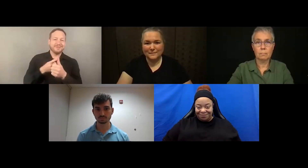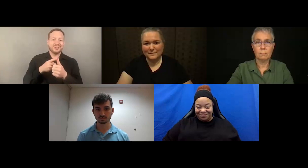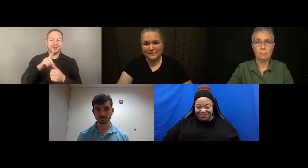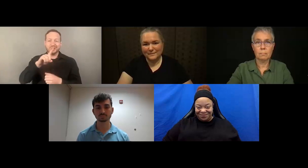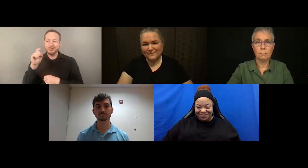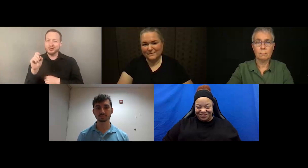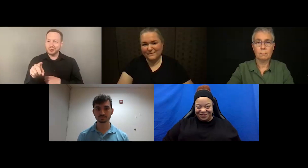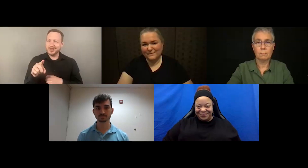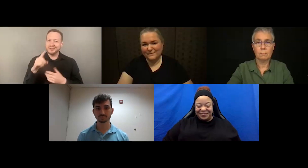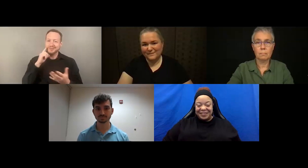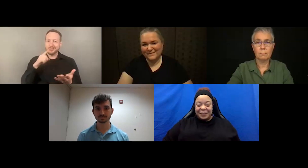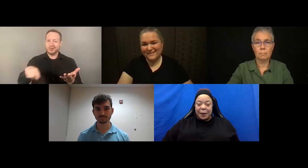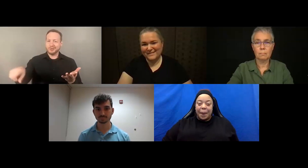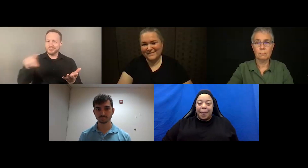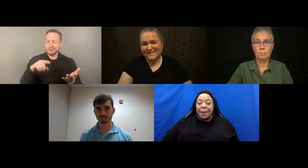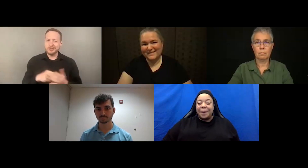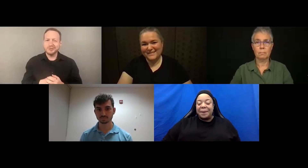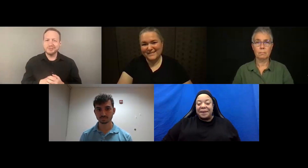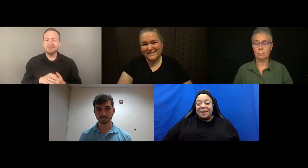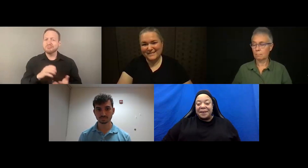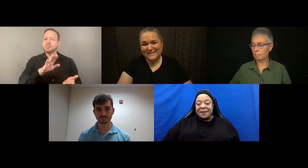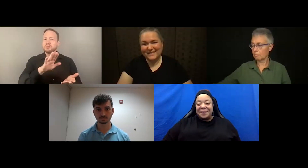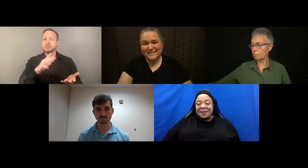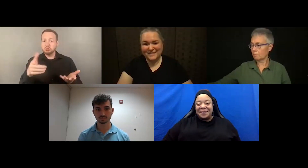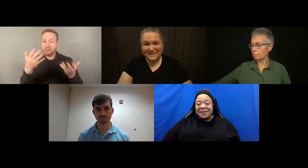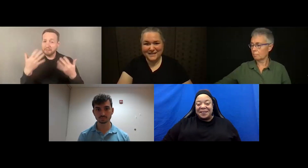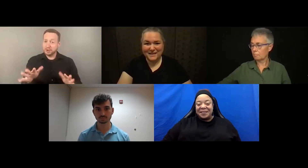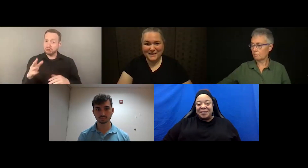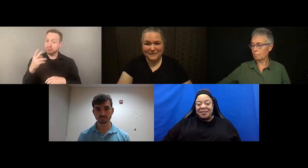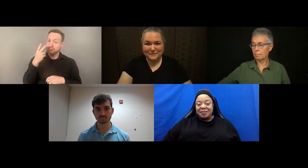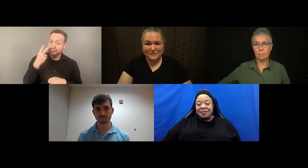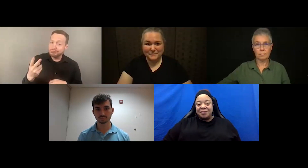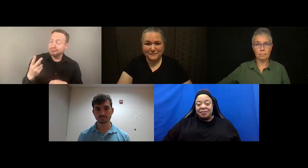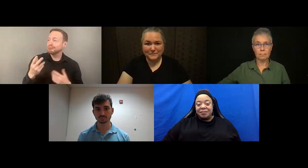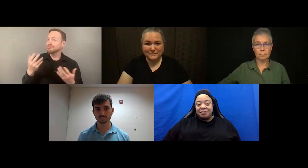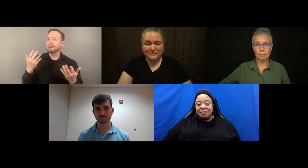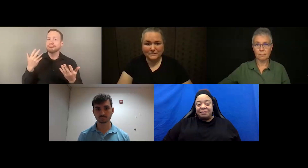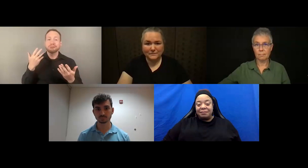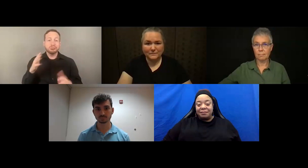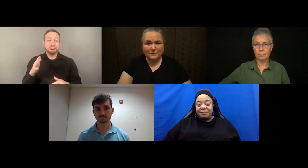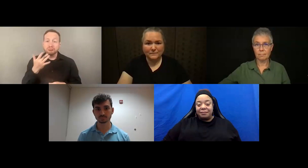This leads us to our first question for our panelists: What have